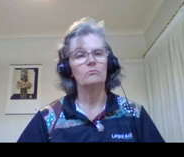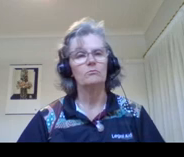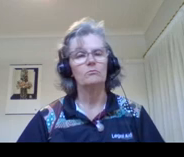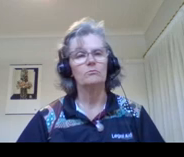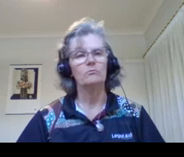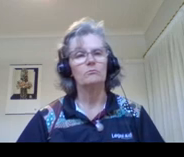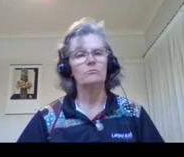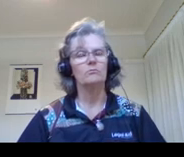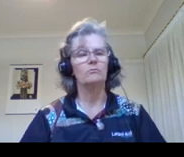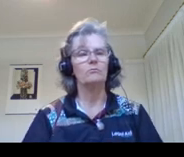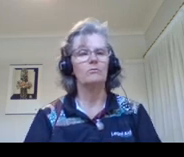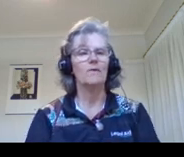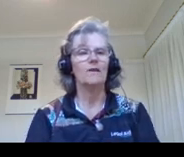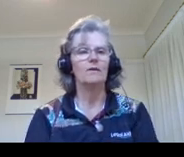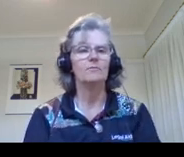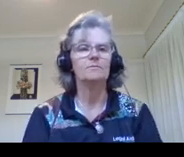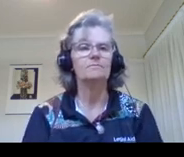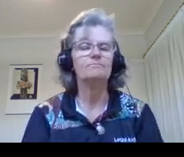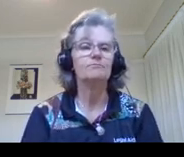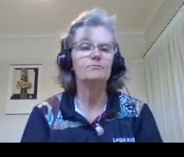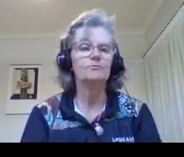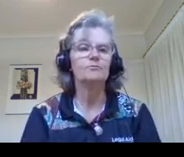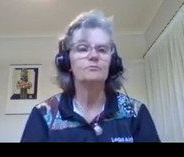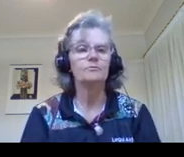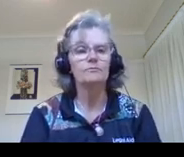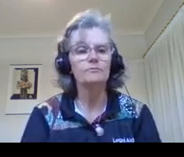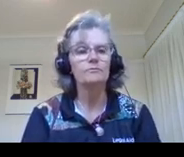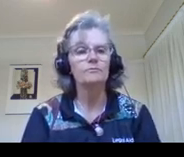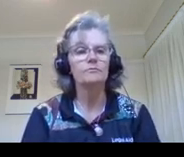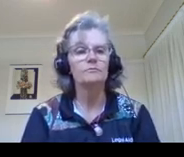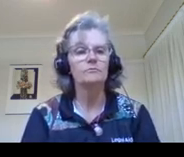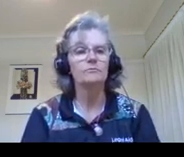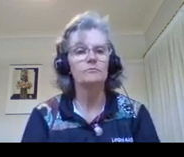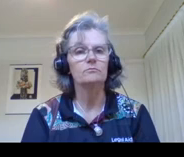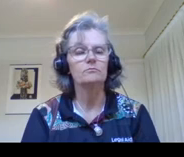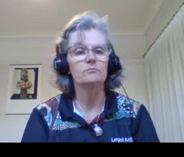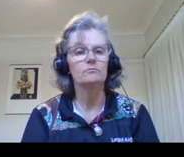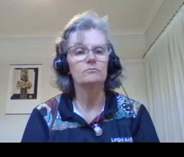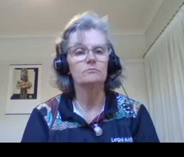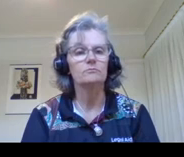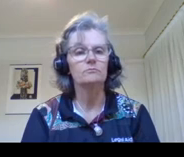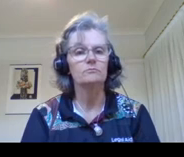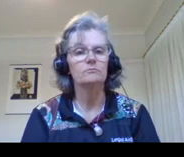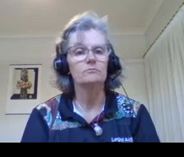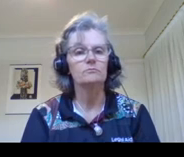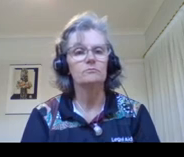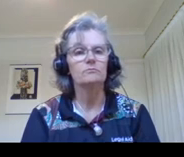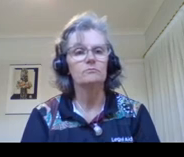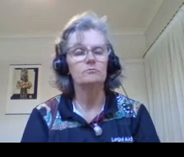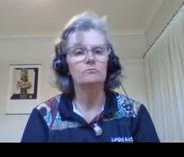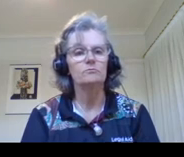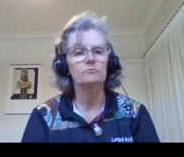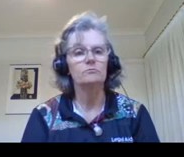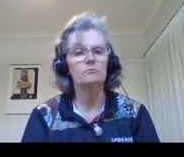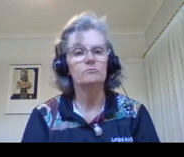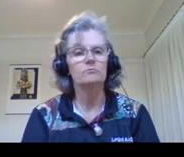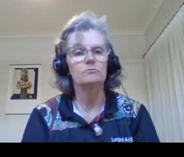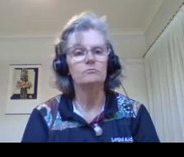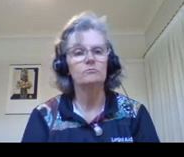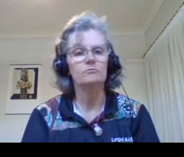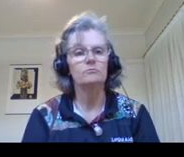touched on quite quickly when it comes to the consumer law we could help you if a business had